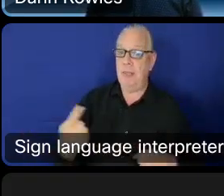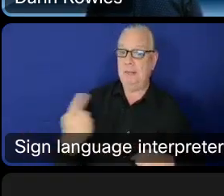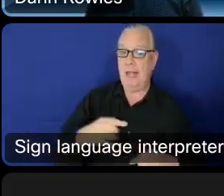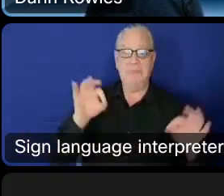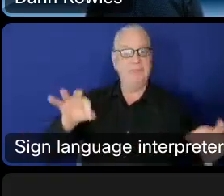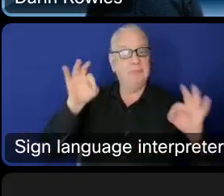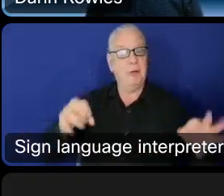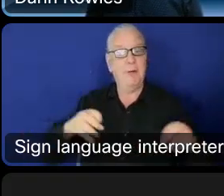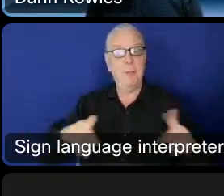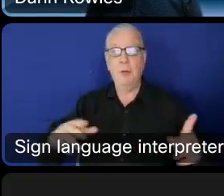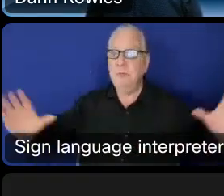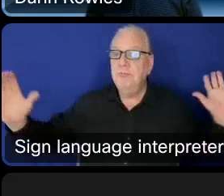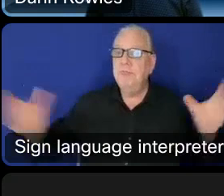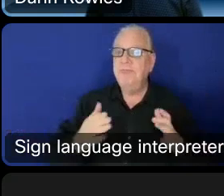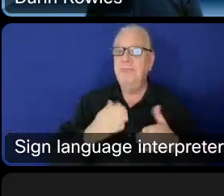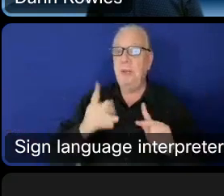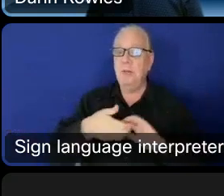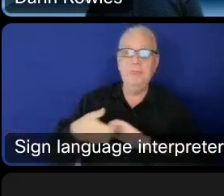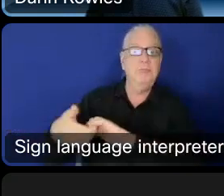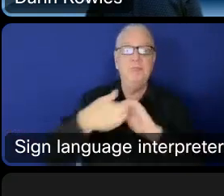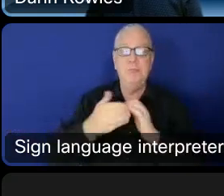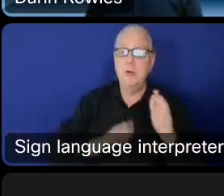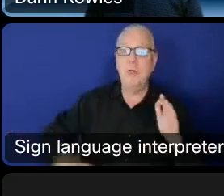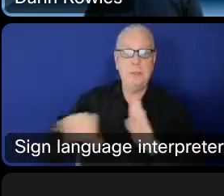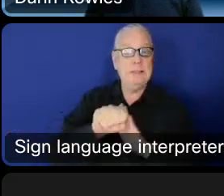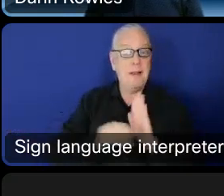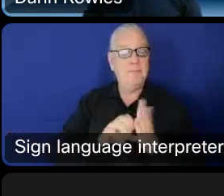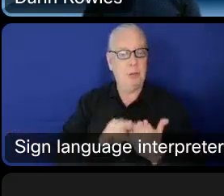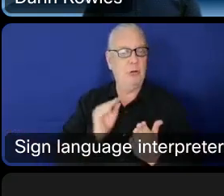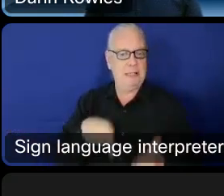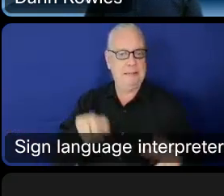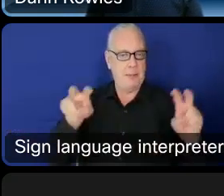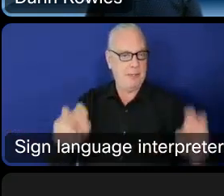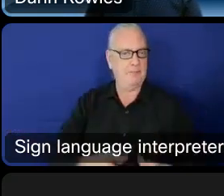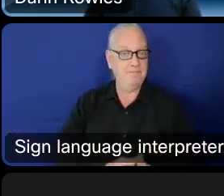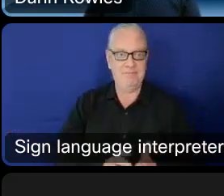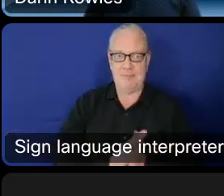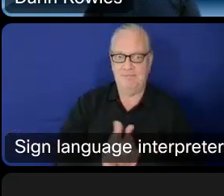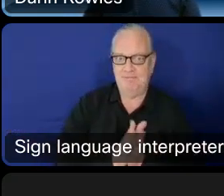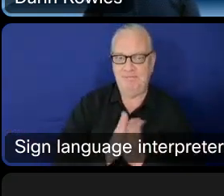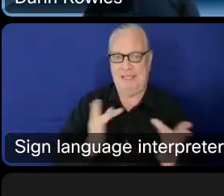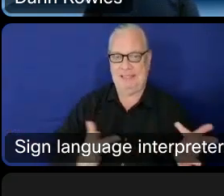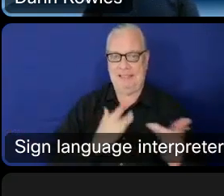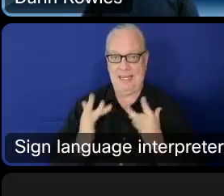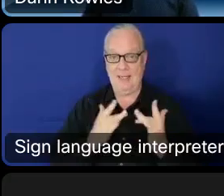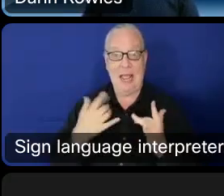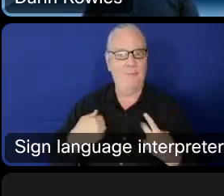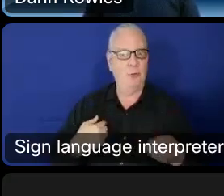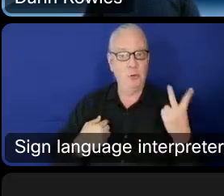people from across Minnesota to learn about this topic. And I'm extra excited today as we have two dynamic presenters here with